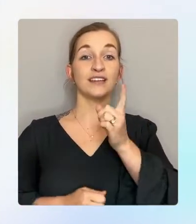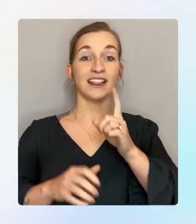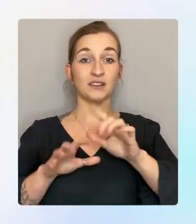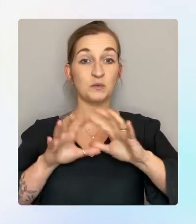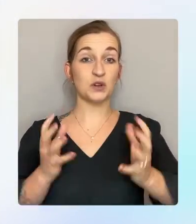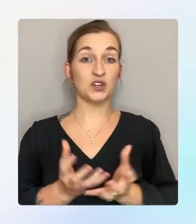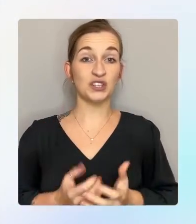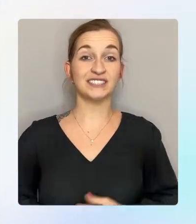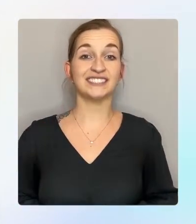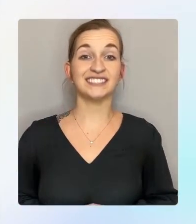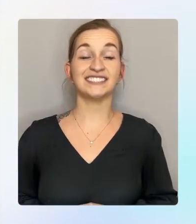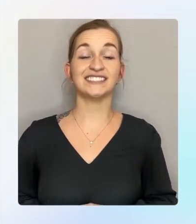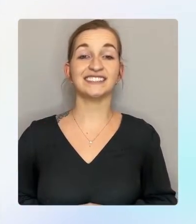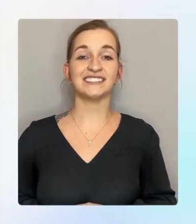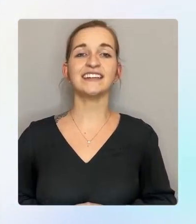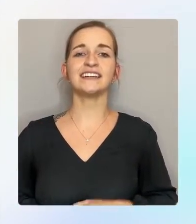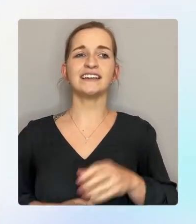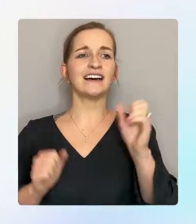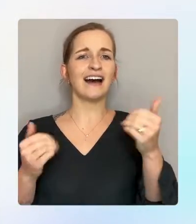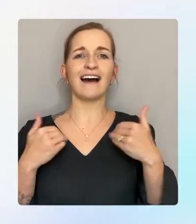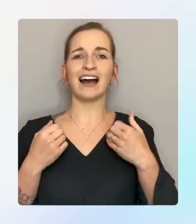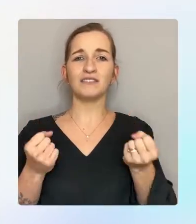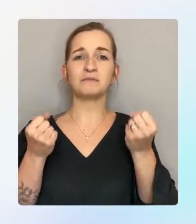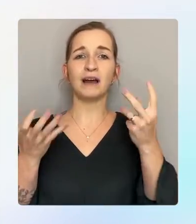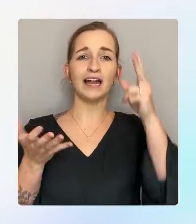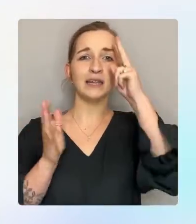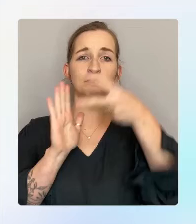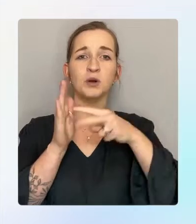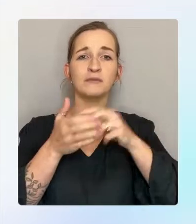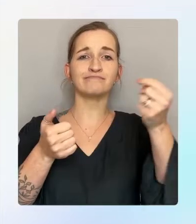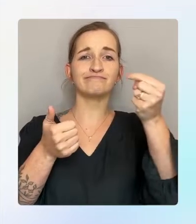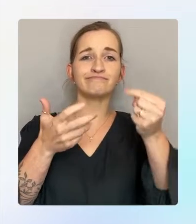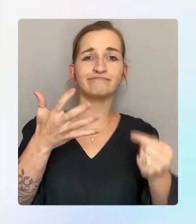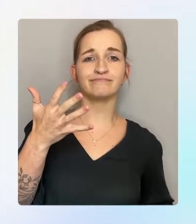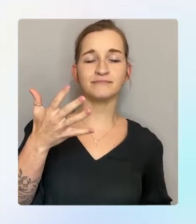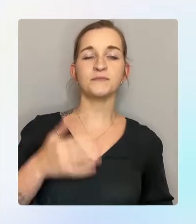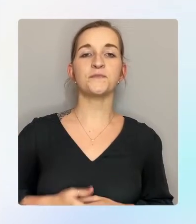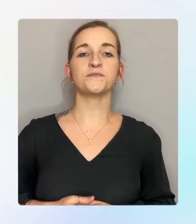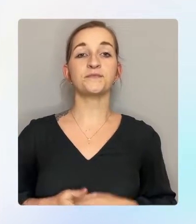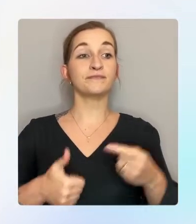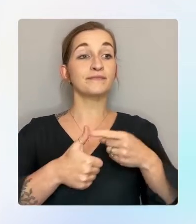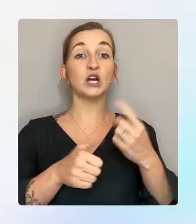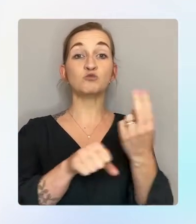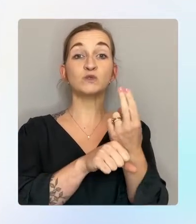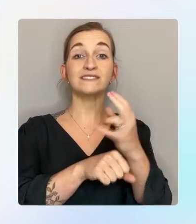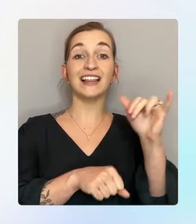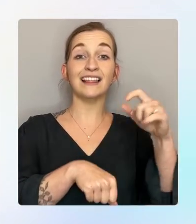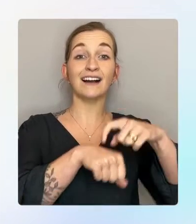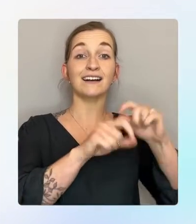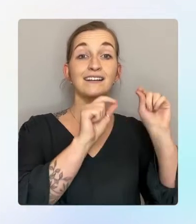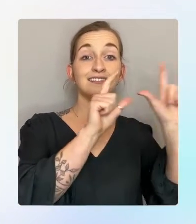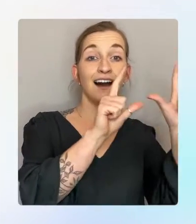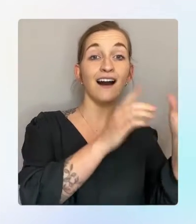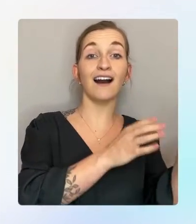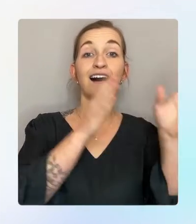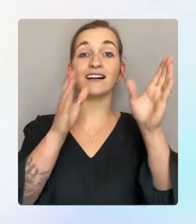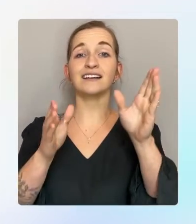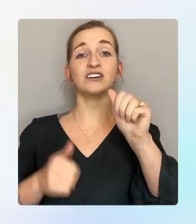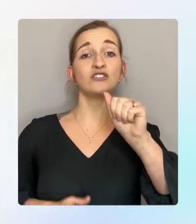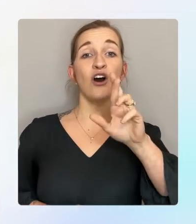Virtual objects can serve a multitude of purposes. They can be utilitarian like a clock, inspiring like a piece of digital art,